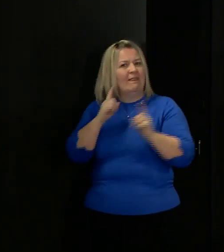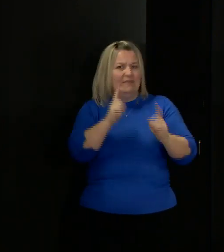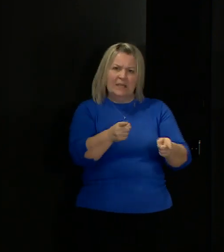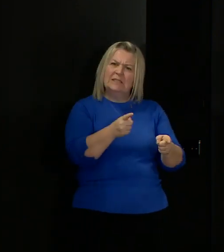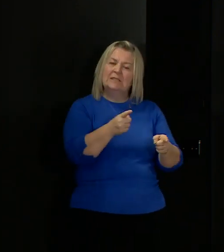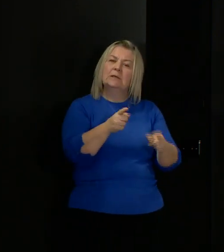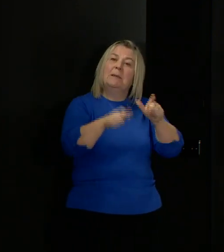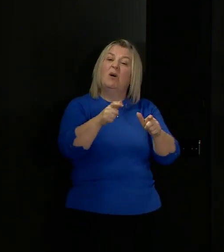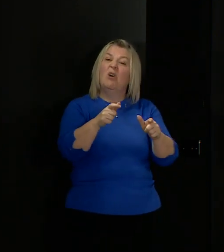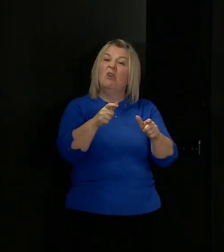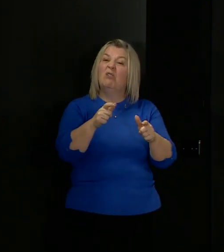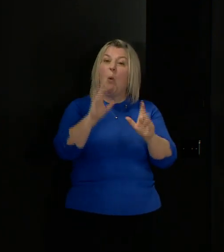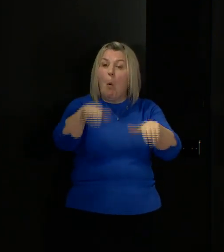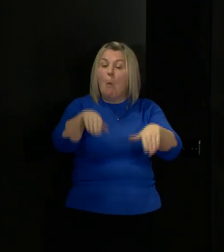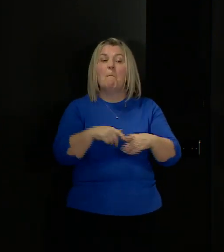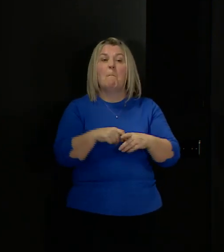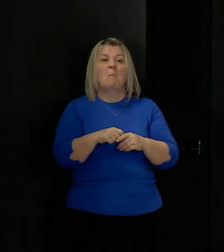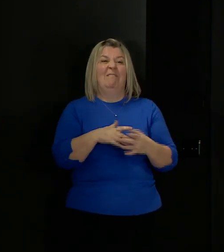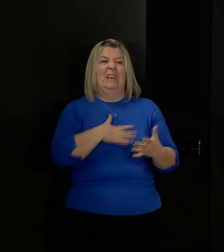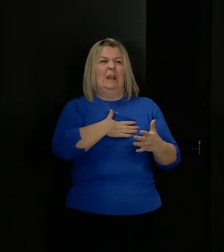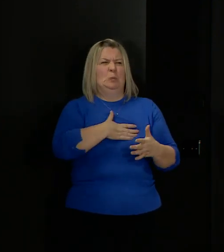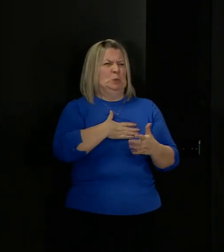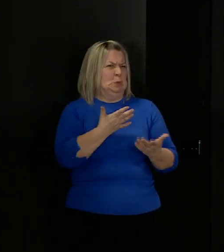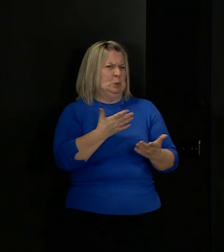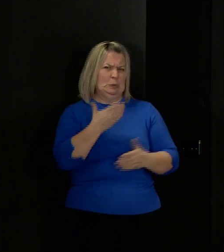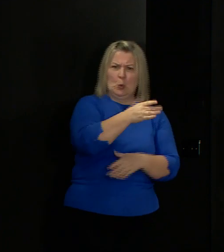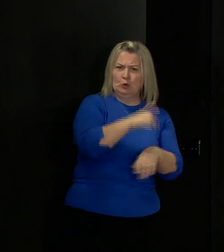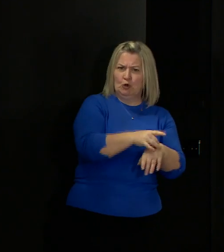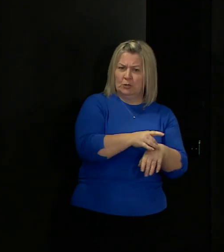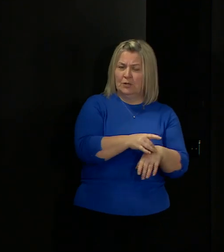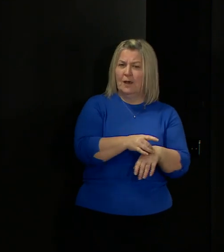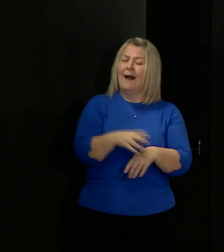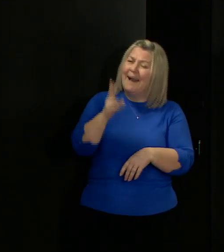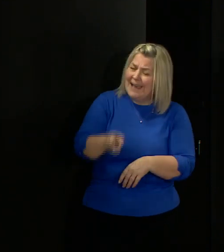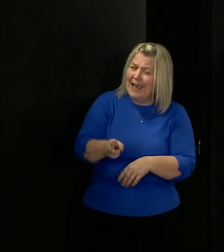said that we'd emphasize again if people are presenting with symptoms which would